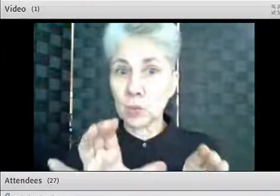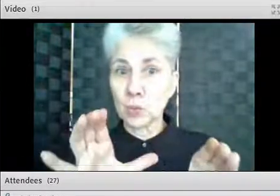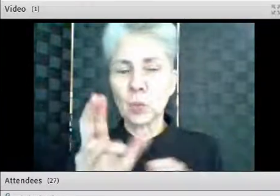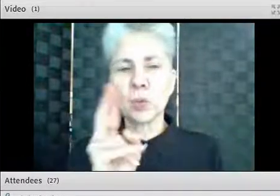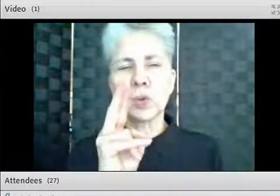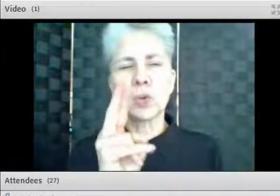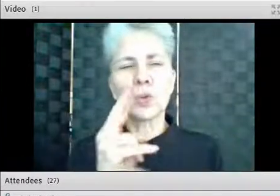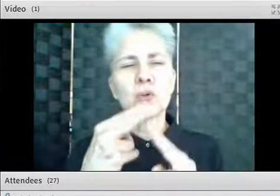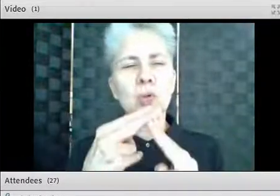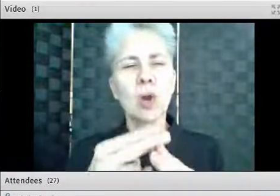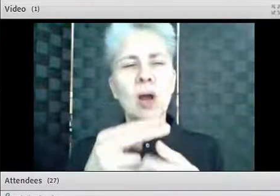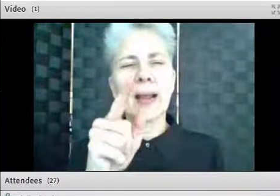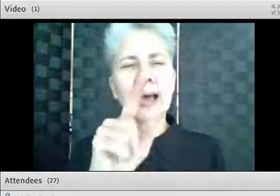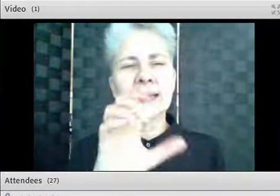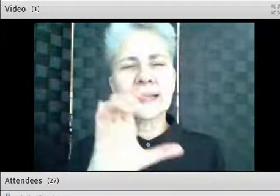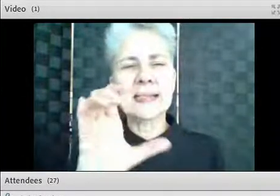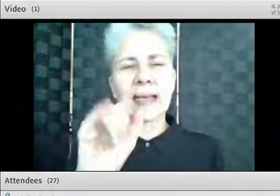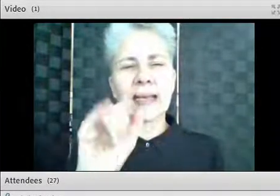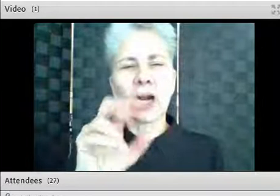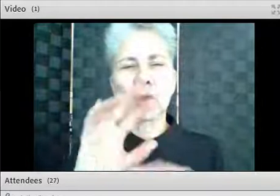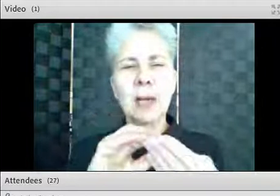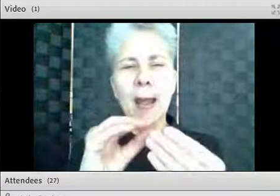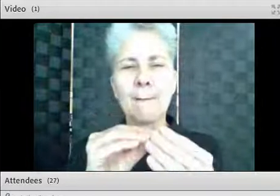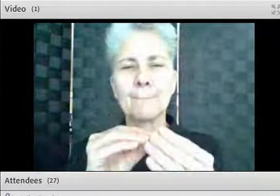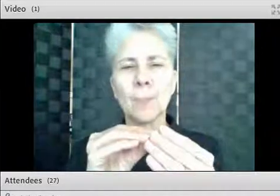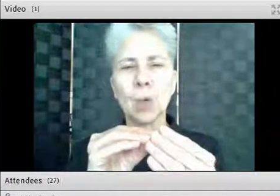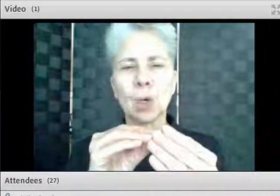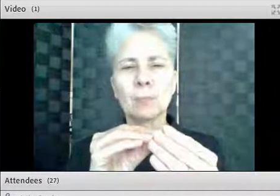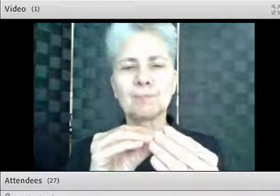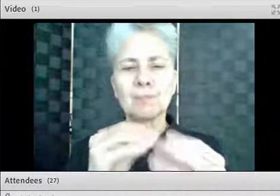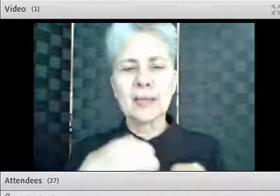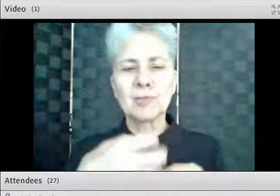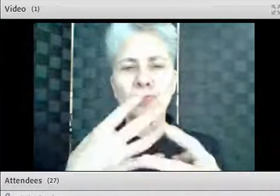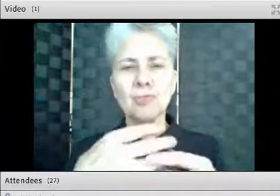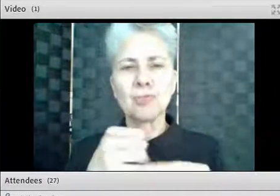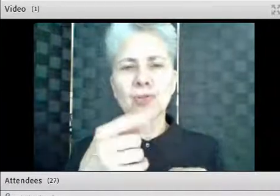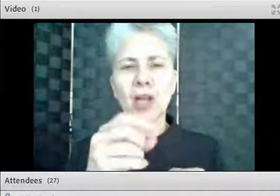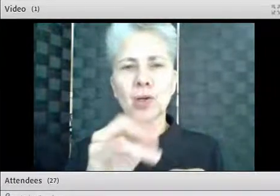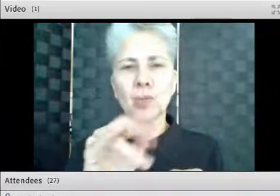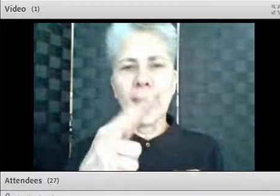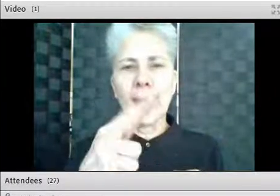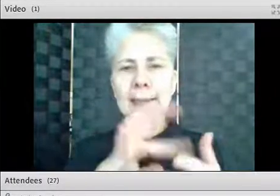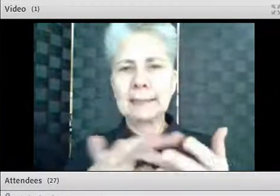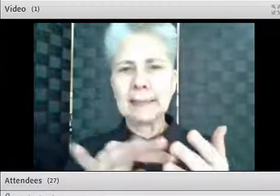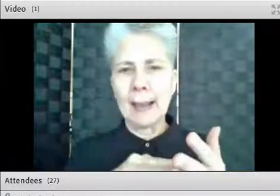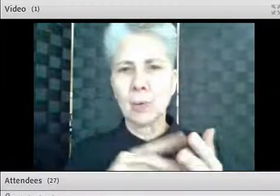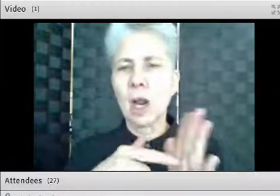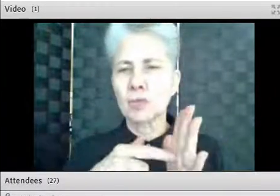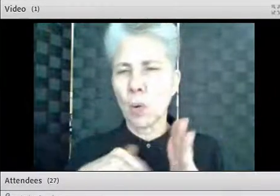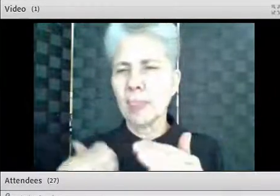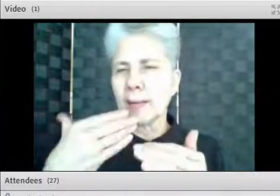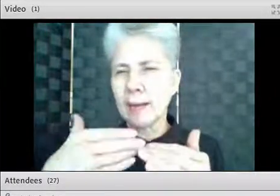the LCC Cutter number generating table, okay, which I'll have on the next slide,